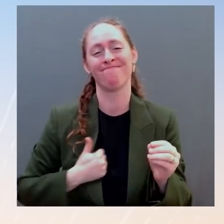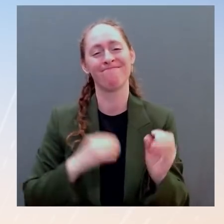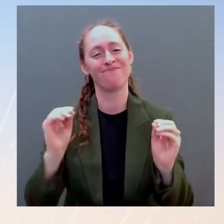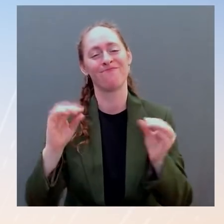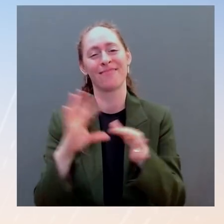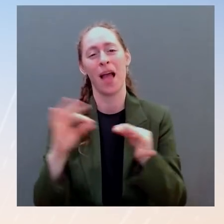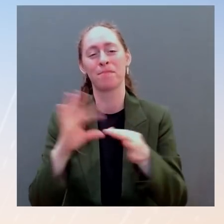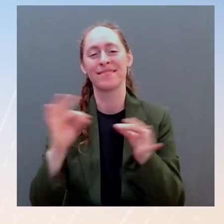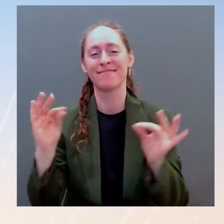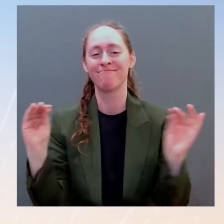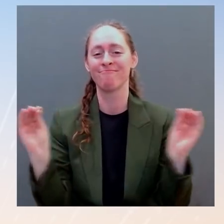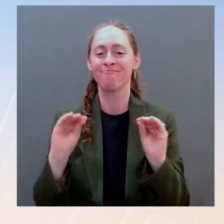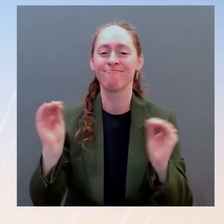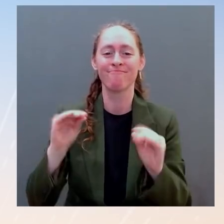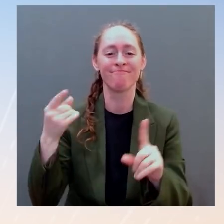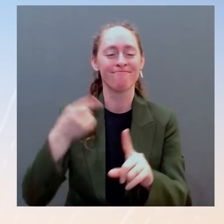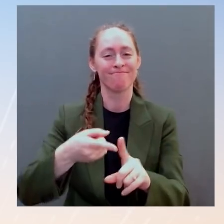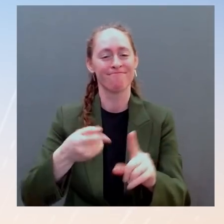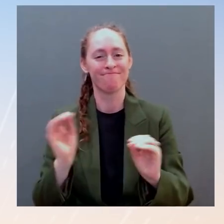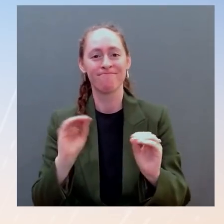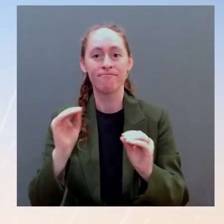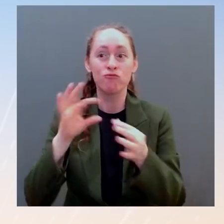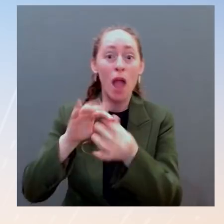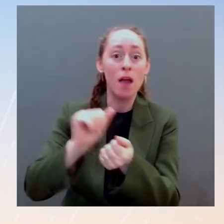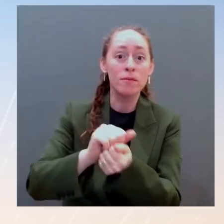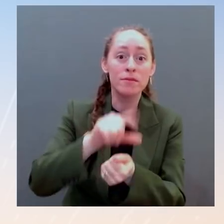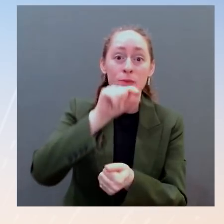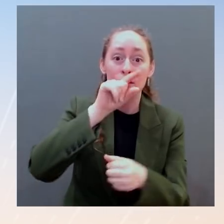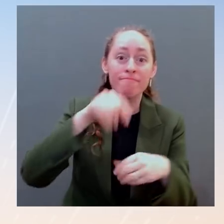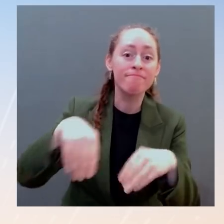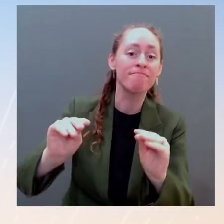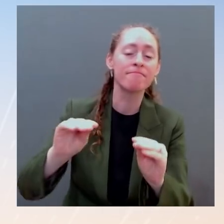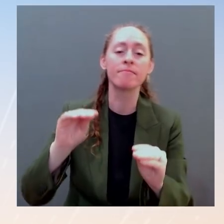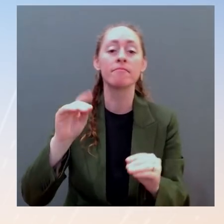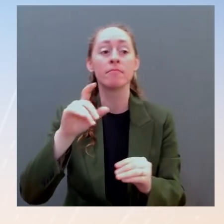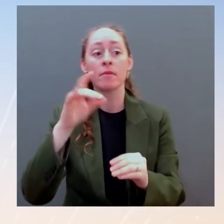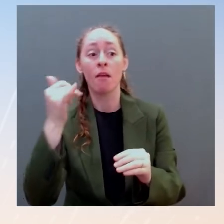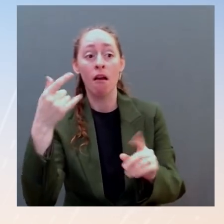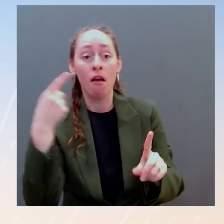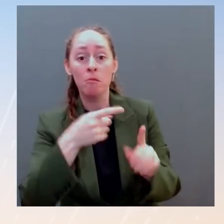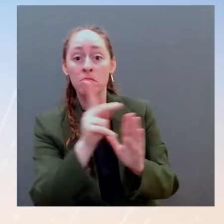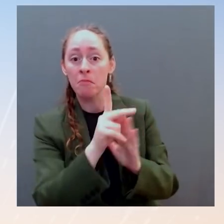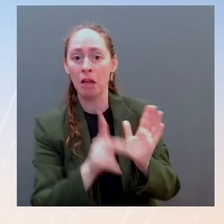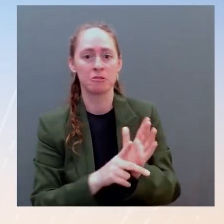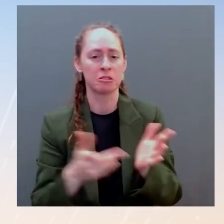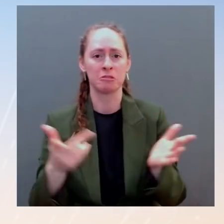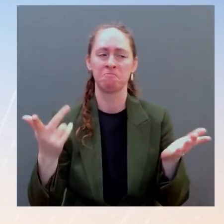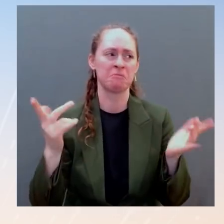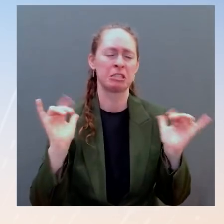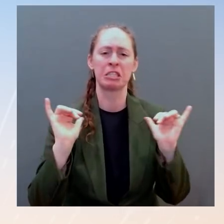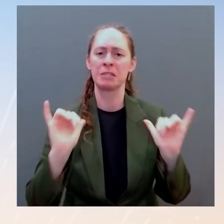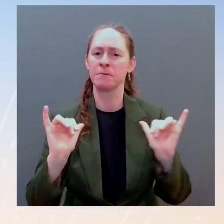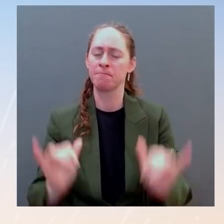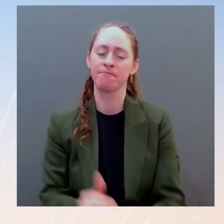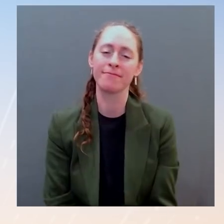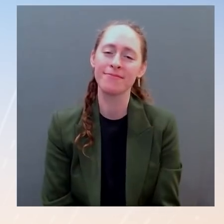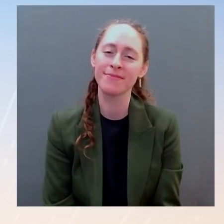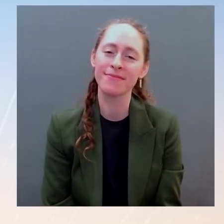of what the policies will look like. The Press: Okay. And then, last week, Daleep Singh made some very strong comments